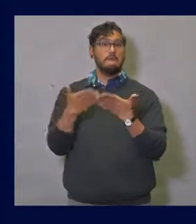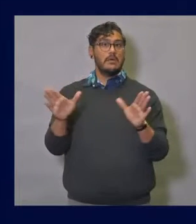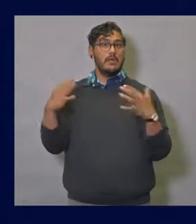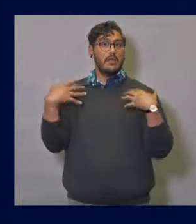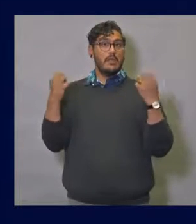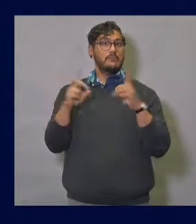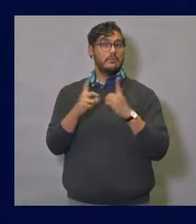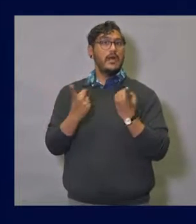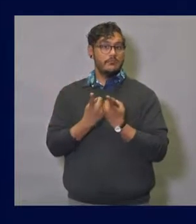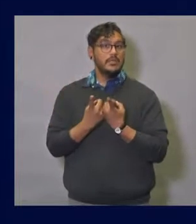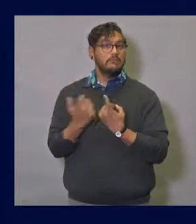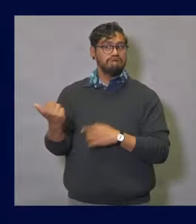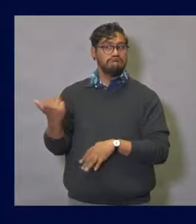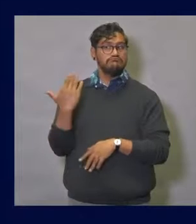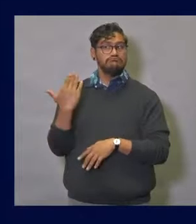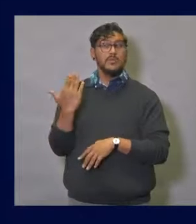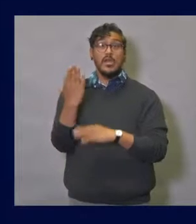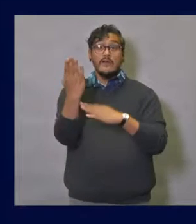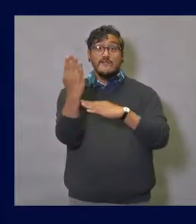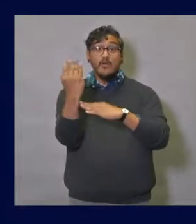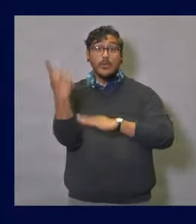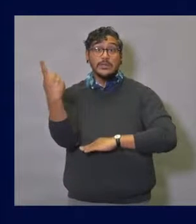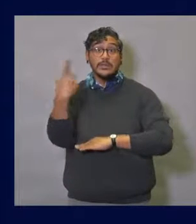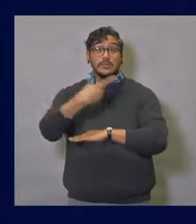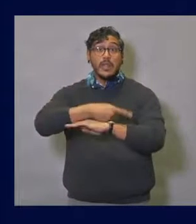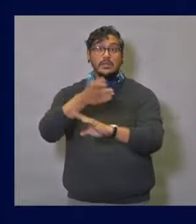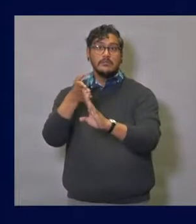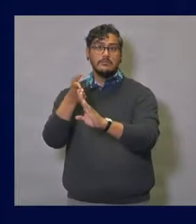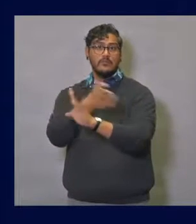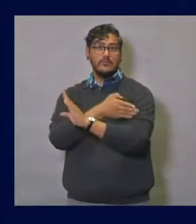PLANS MUST BE FILED WITH THE